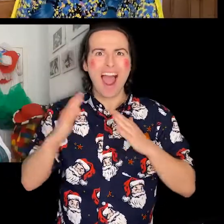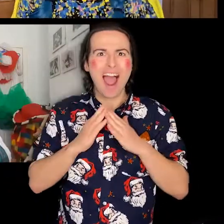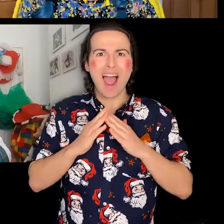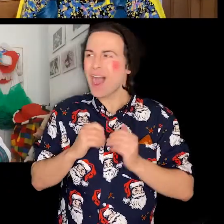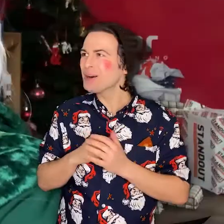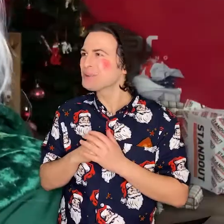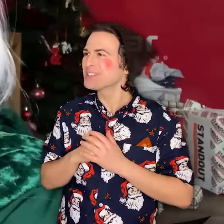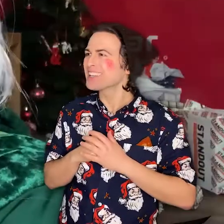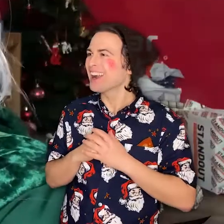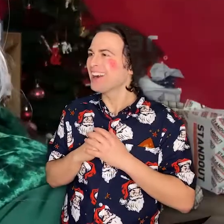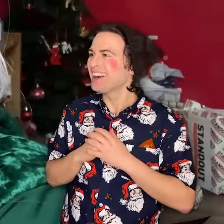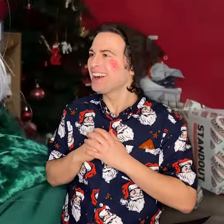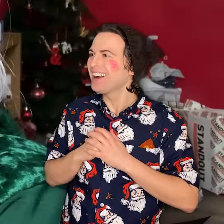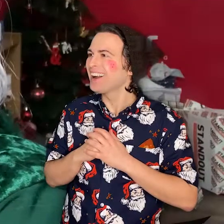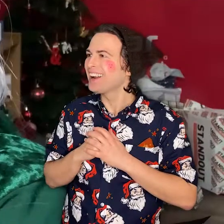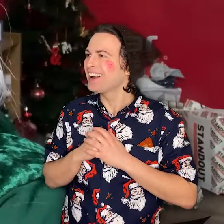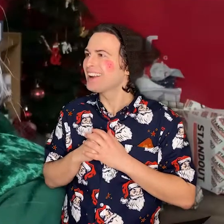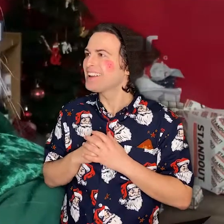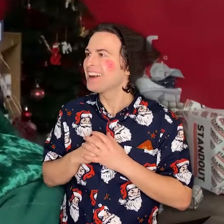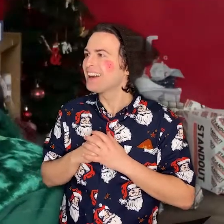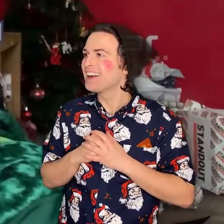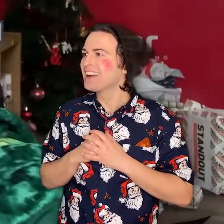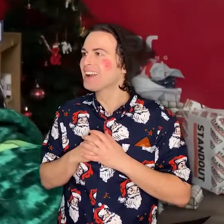Cyndi – Our Jacqueline is going to be away at hers anyway so it’ll be nice to have